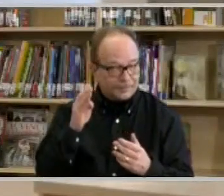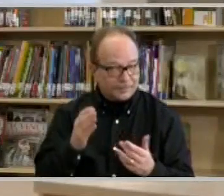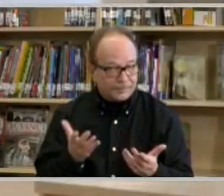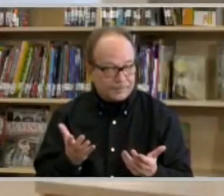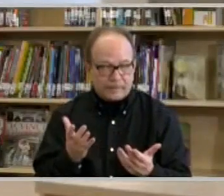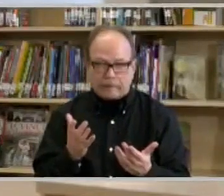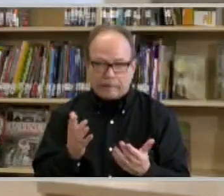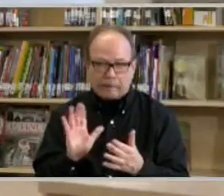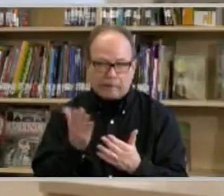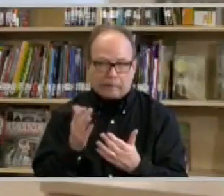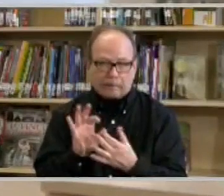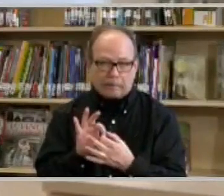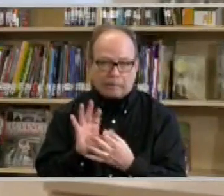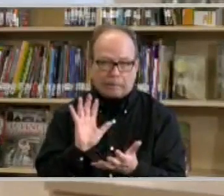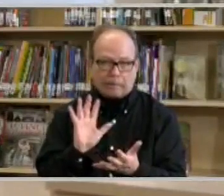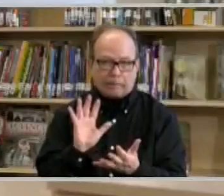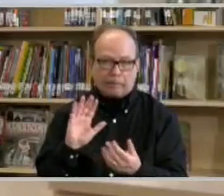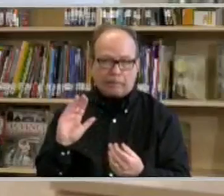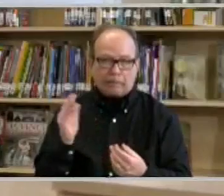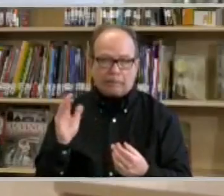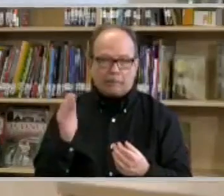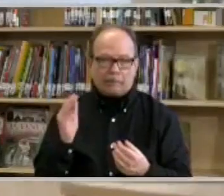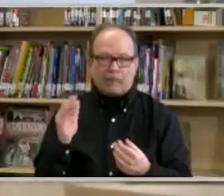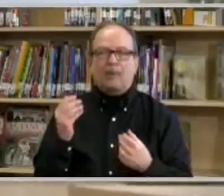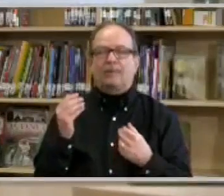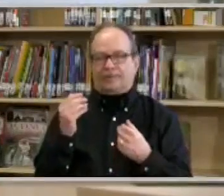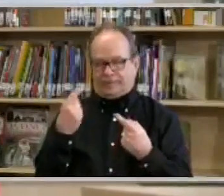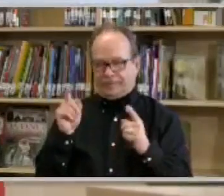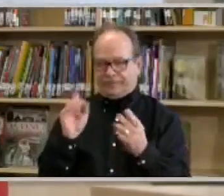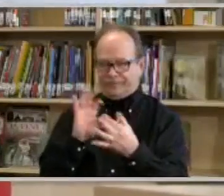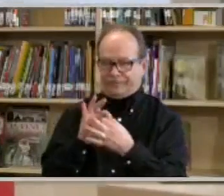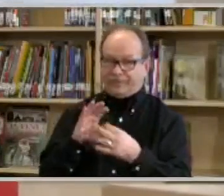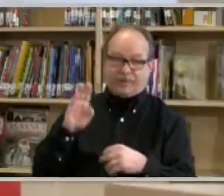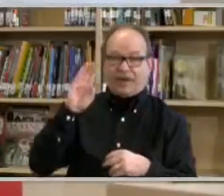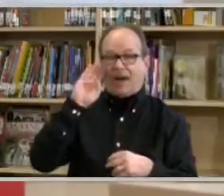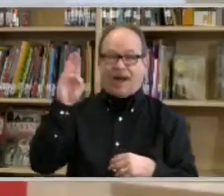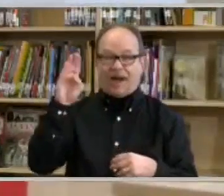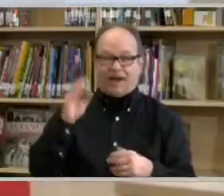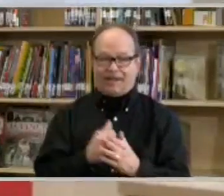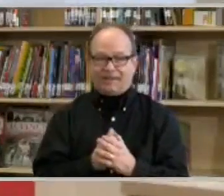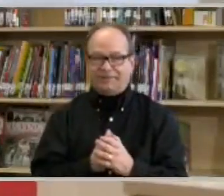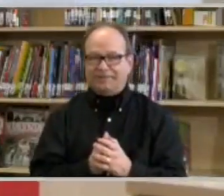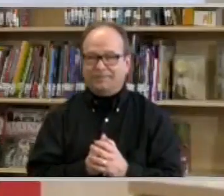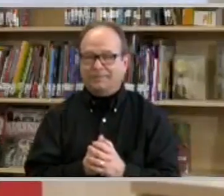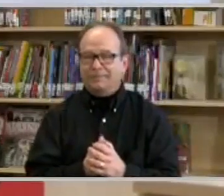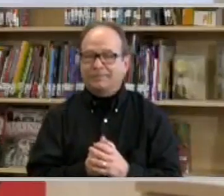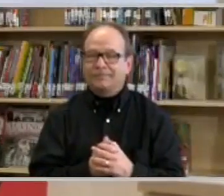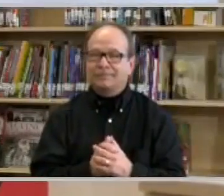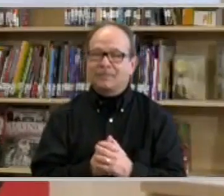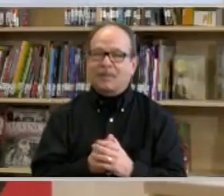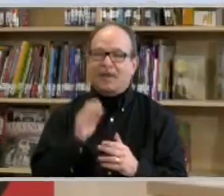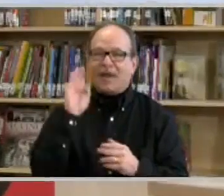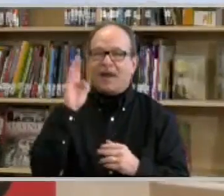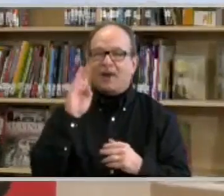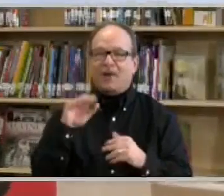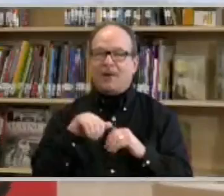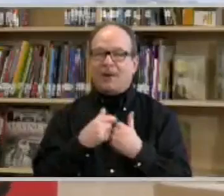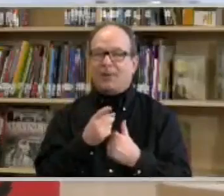OH. WHERE YOU KNOW WHAT?